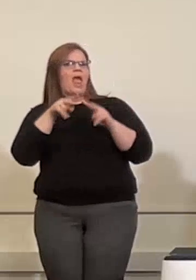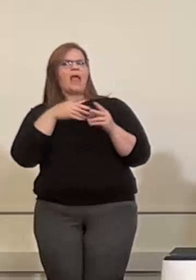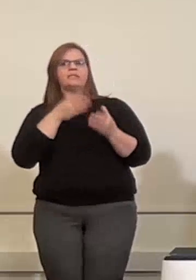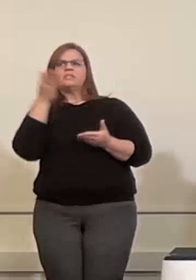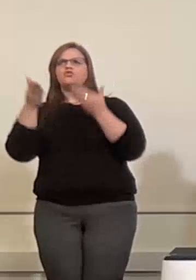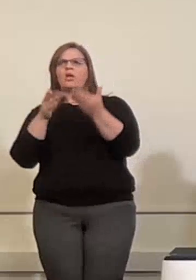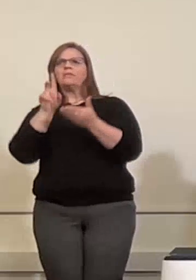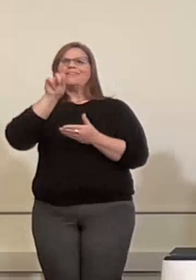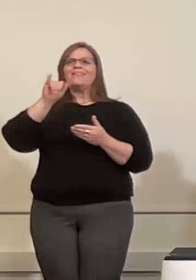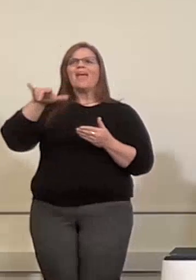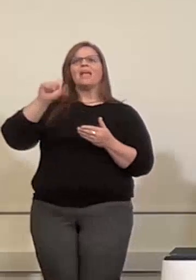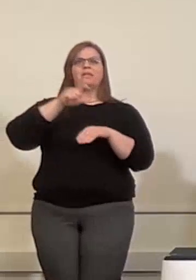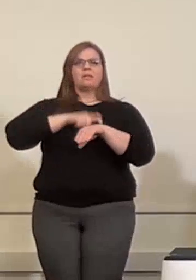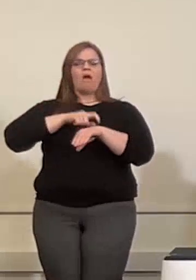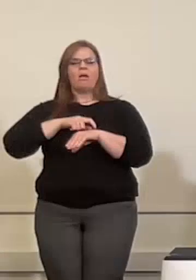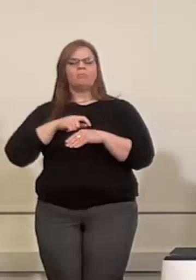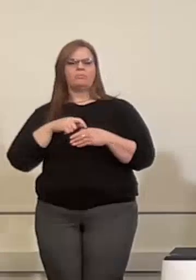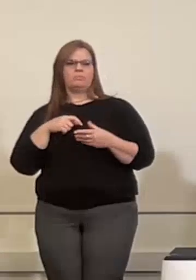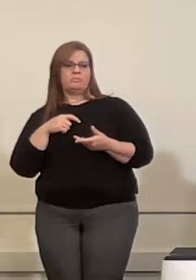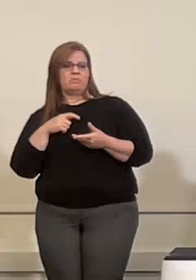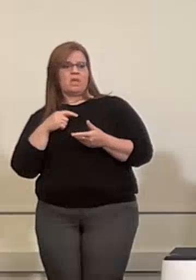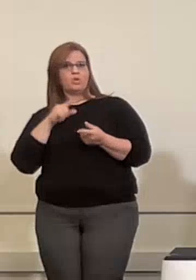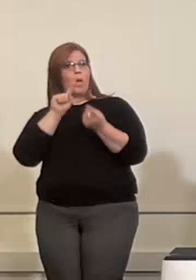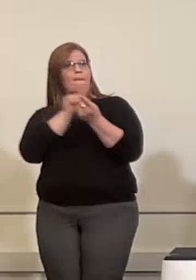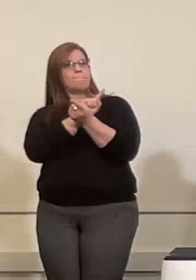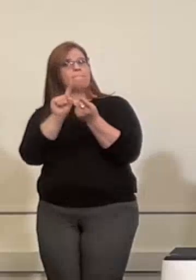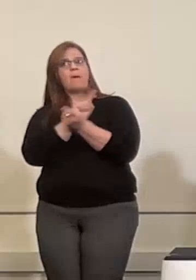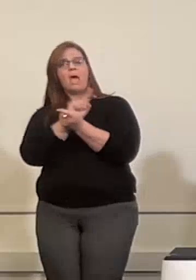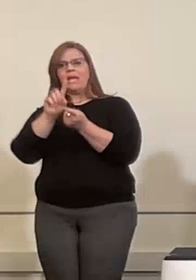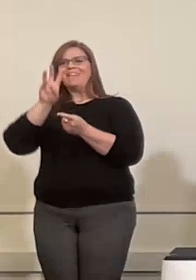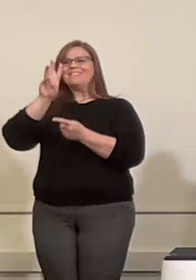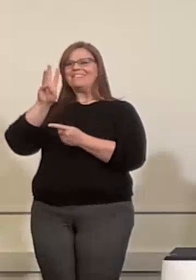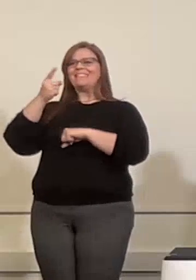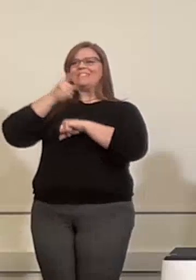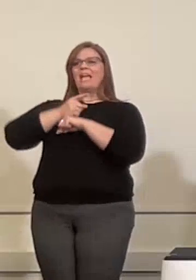Not only did I meet six days sooner, I could come to decision